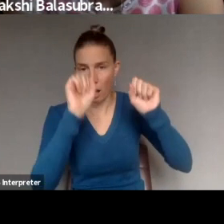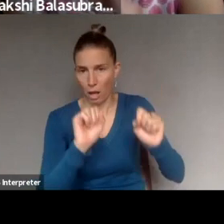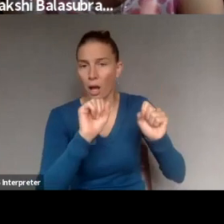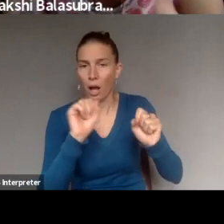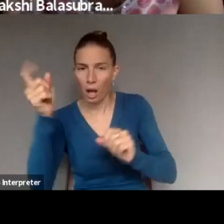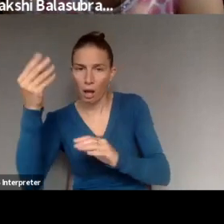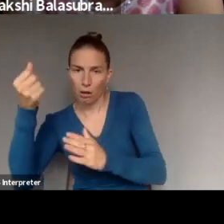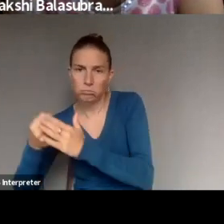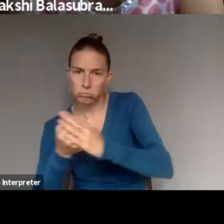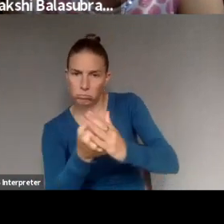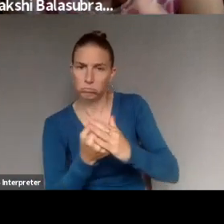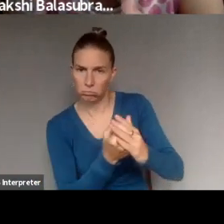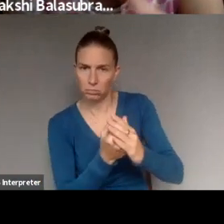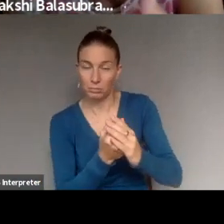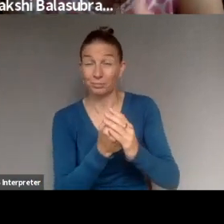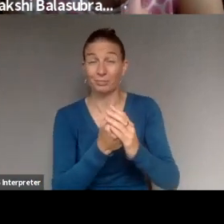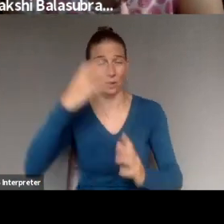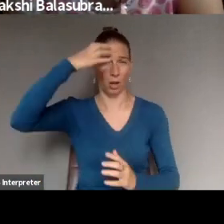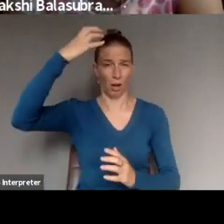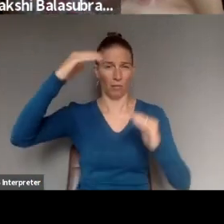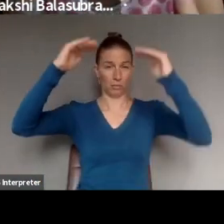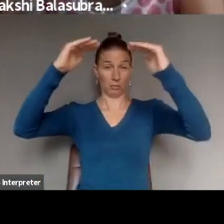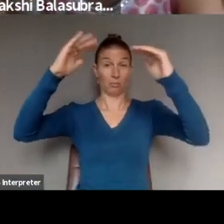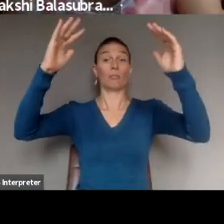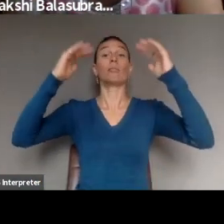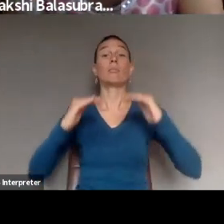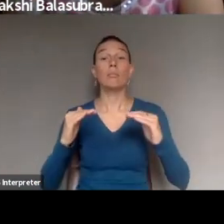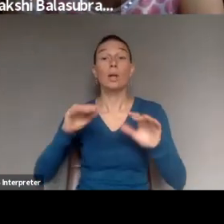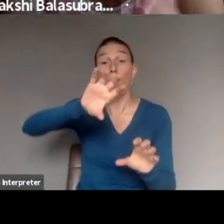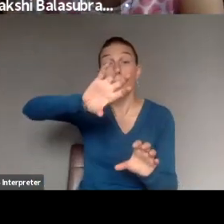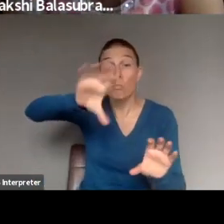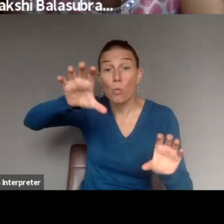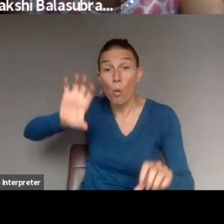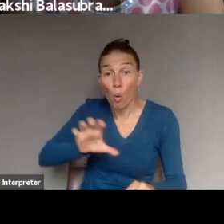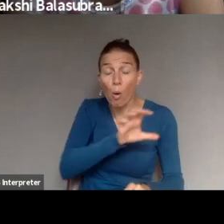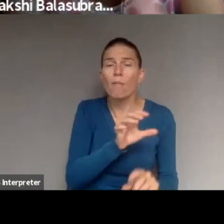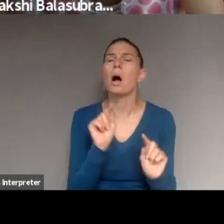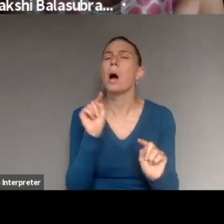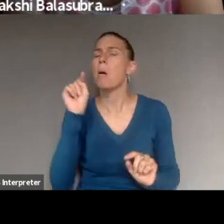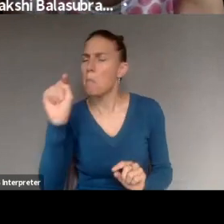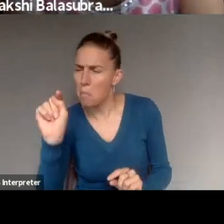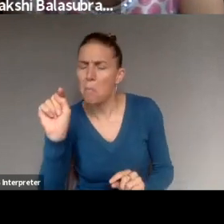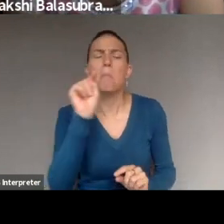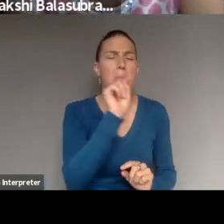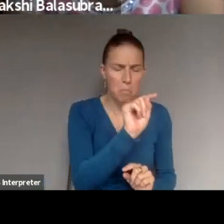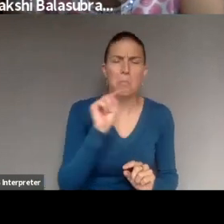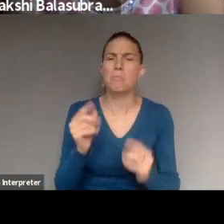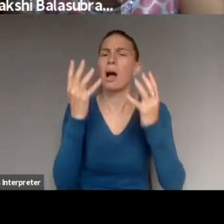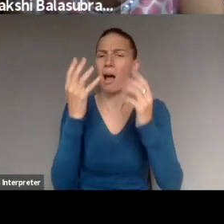have advanced these state specific cash transfers in some states not in all states. They’ve also come up with specific helplines,